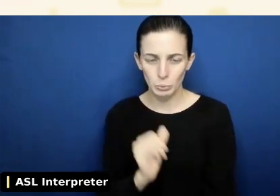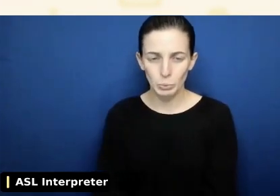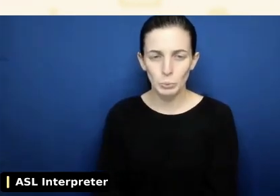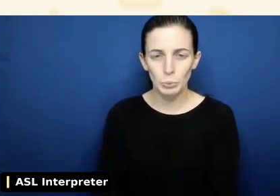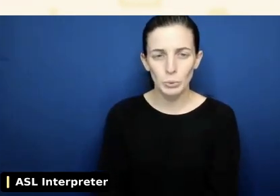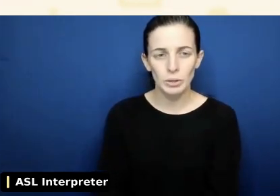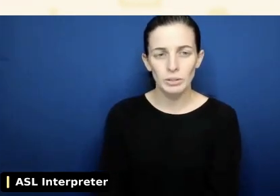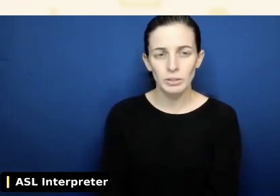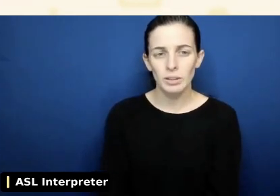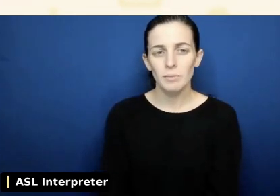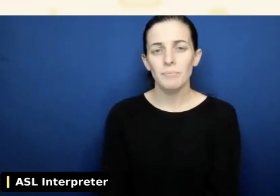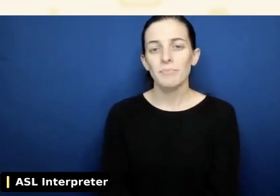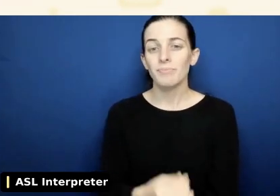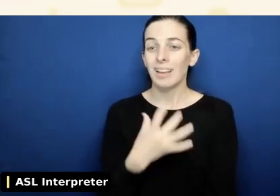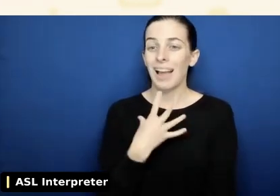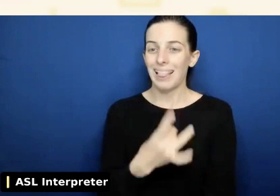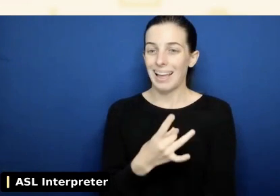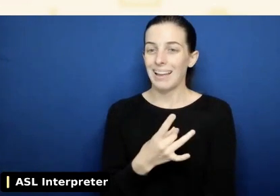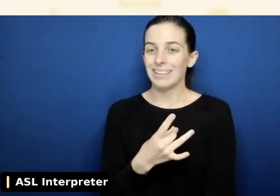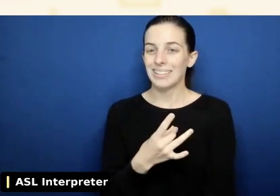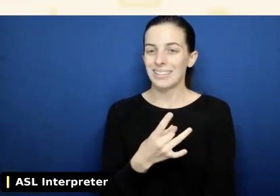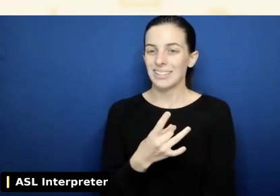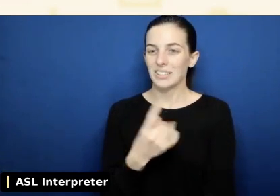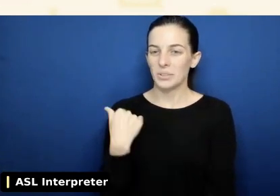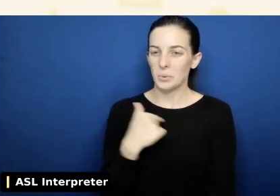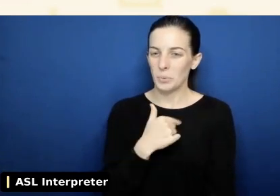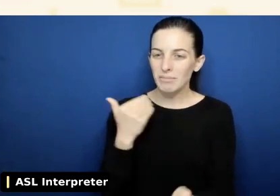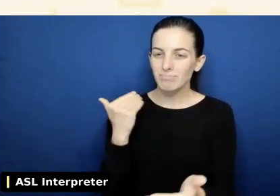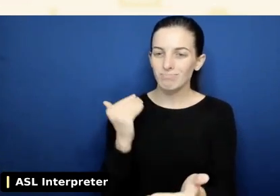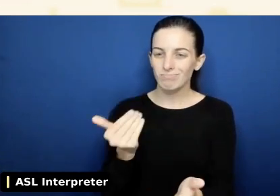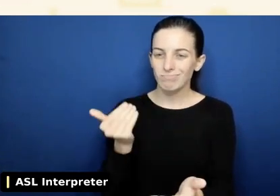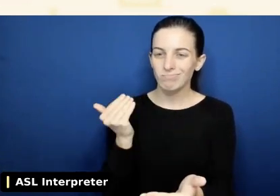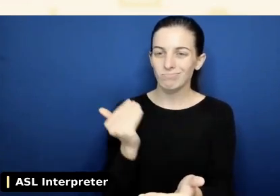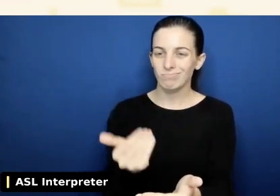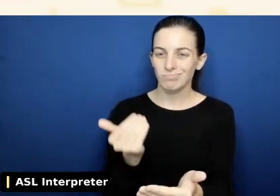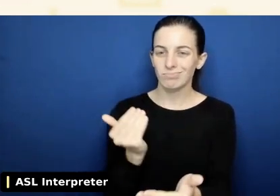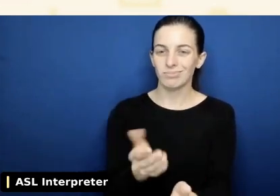As we near the end of our presentation, I'd like to invite you